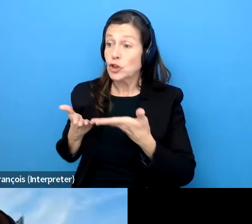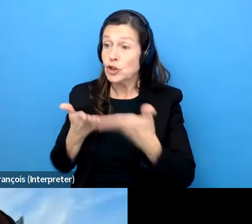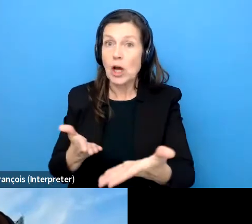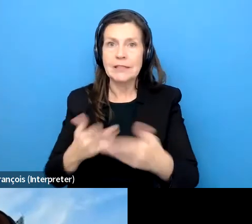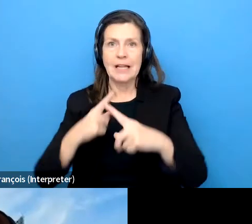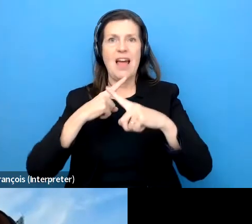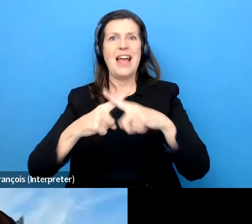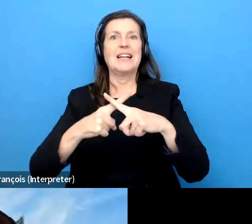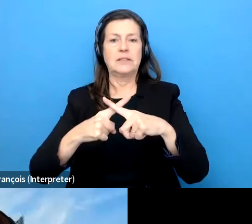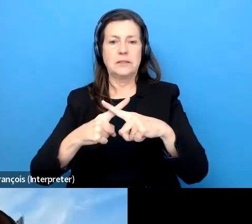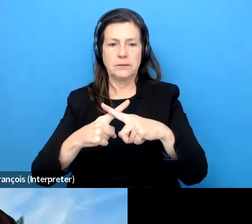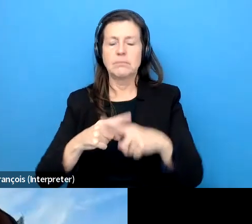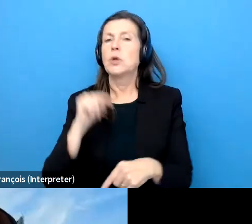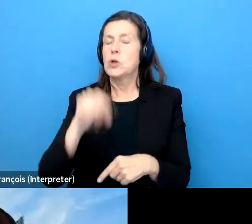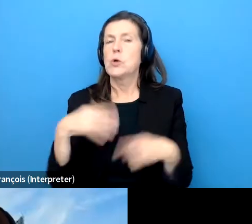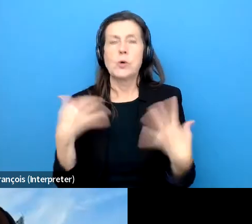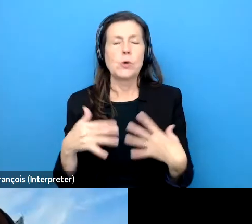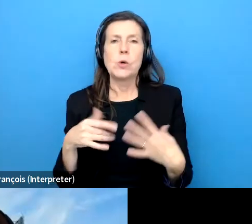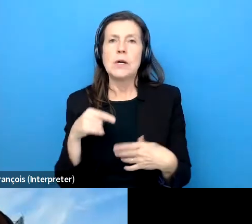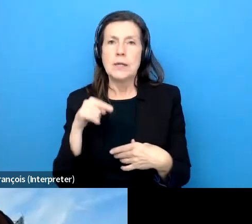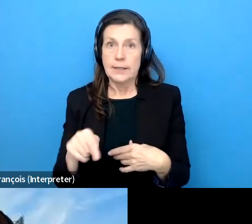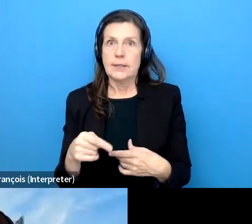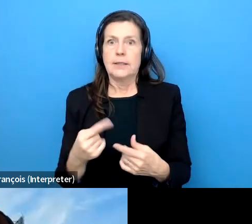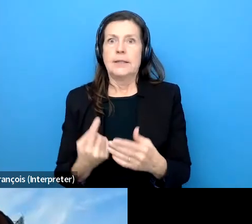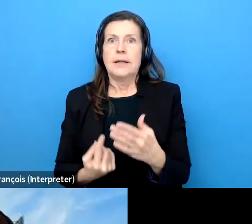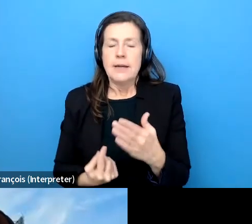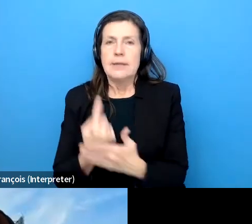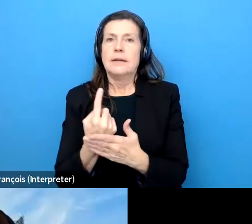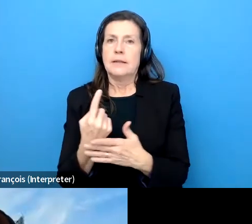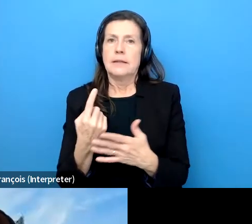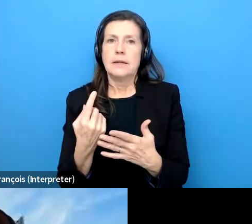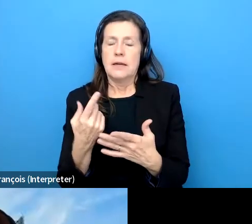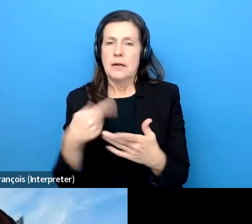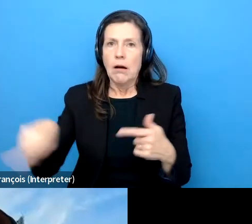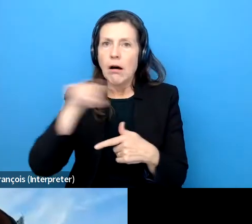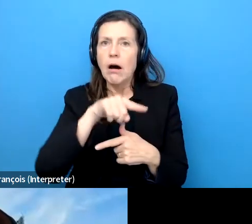an important occasion to also raise the liability of the online platforms